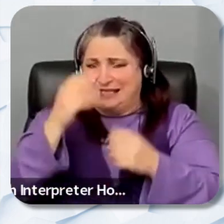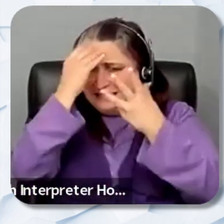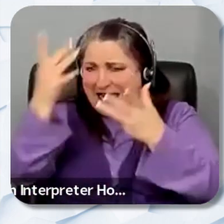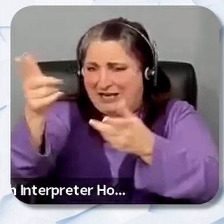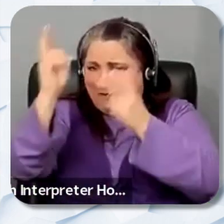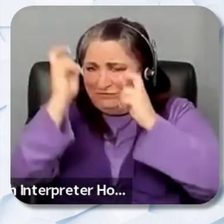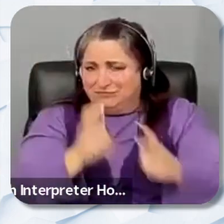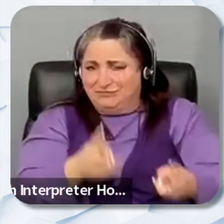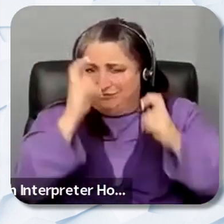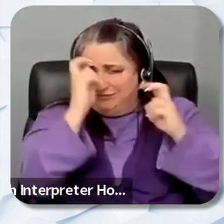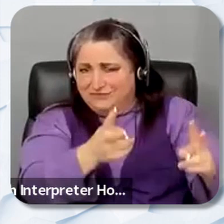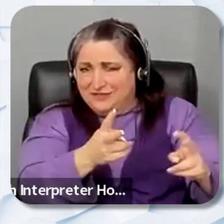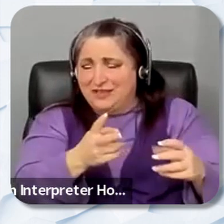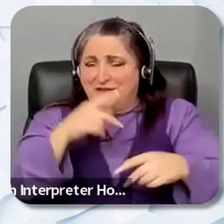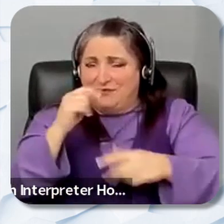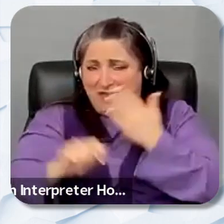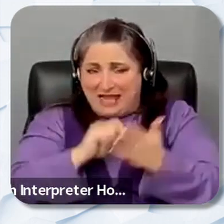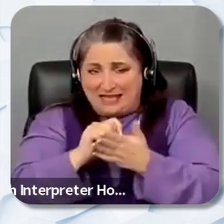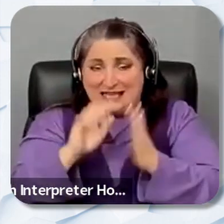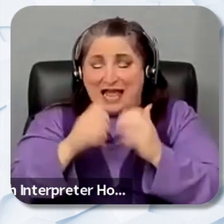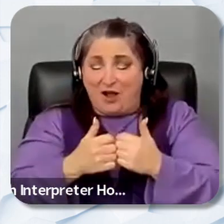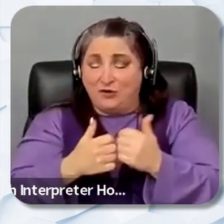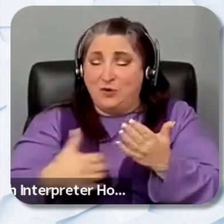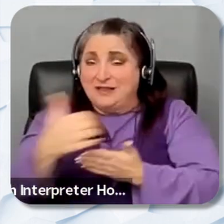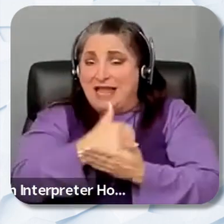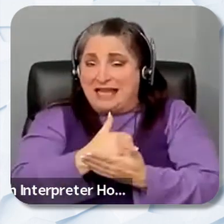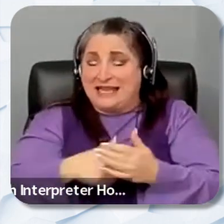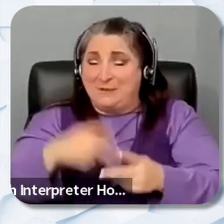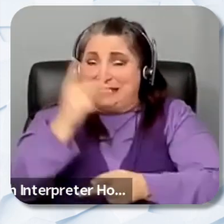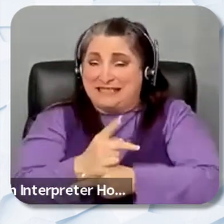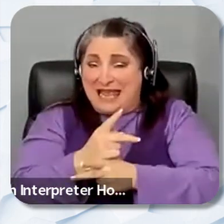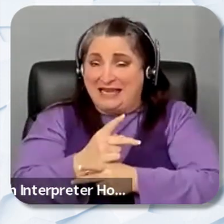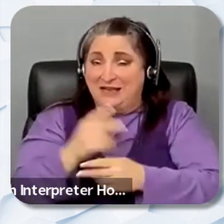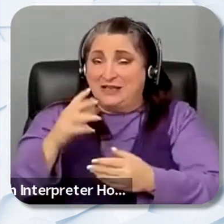how you're going to collect and maintain the documentation you gather during this process.